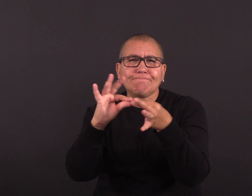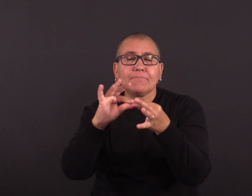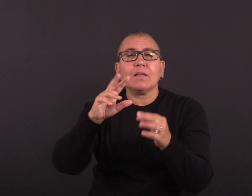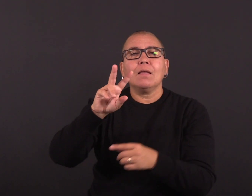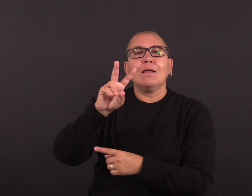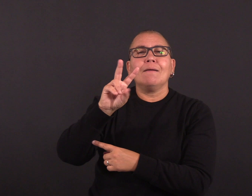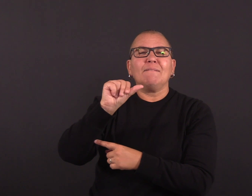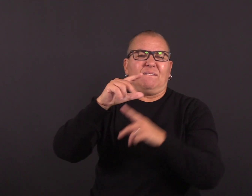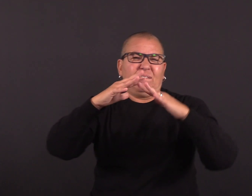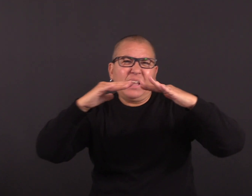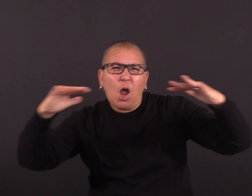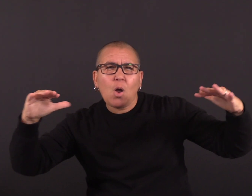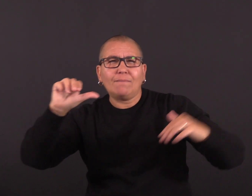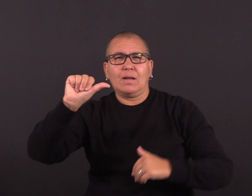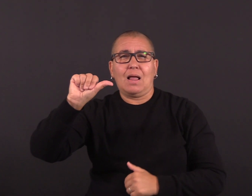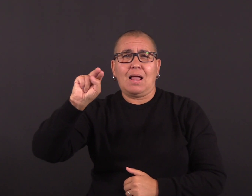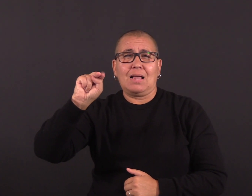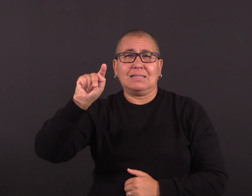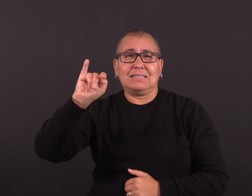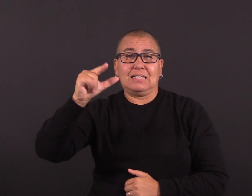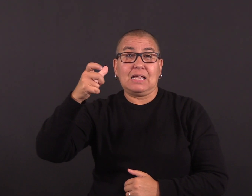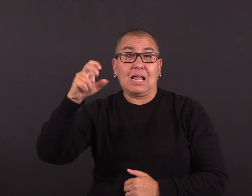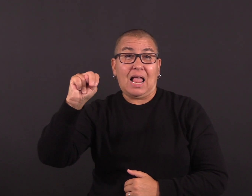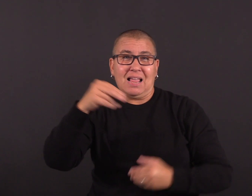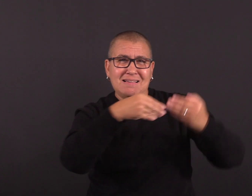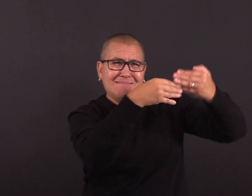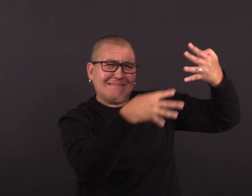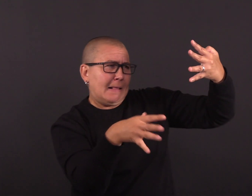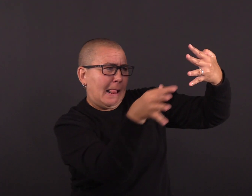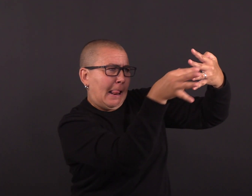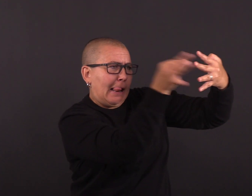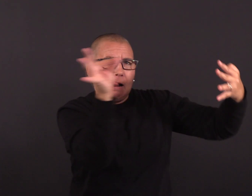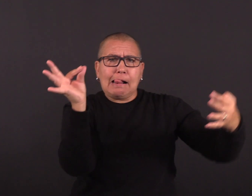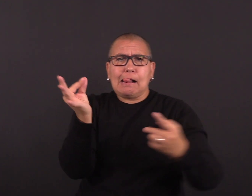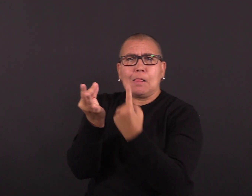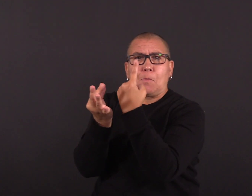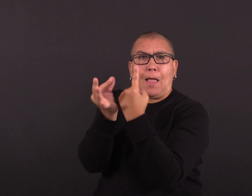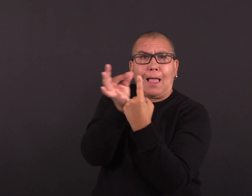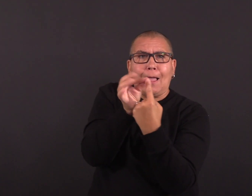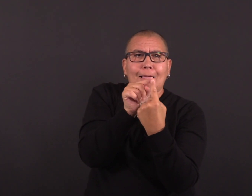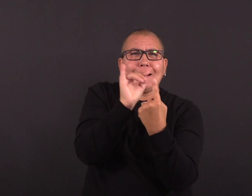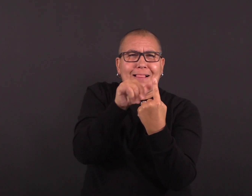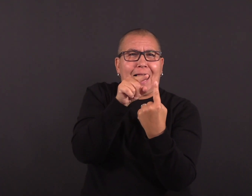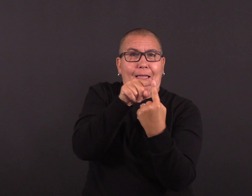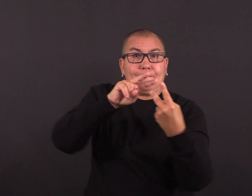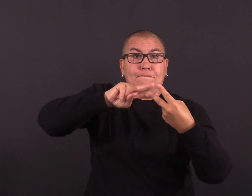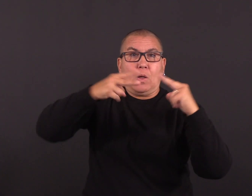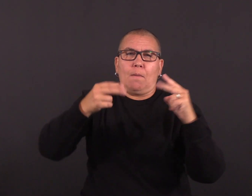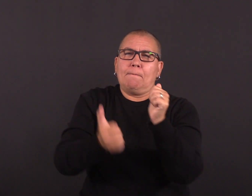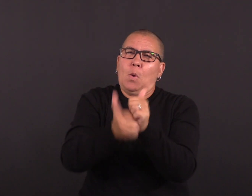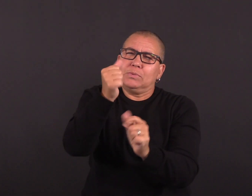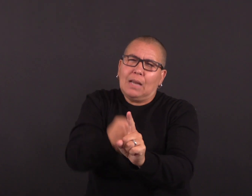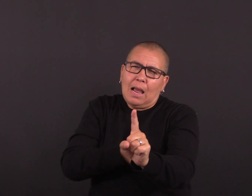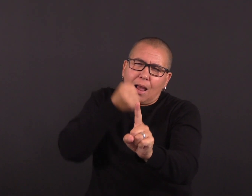since they are closely related to the XBB.1.5 variant targeted by the revised shots recommended